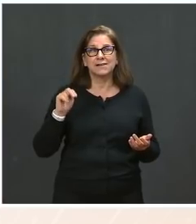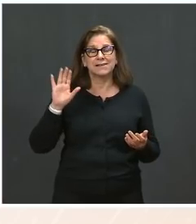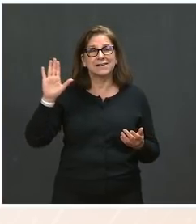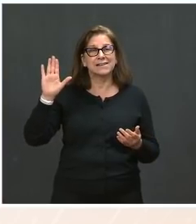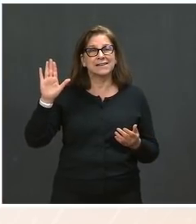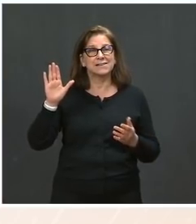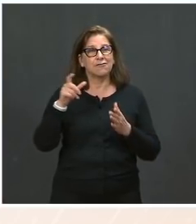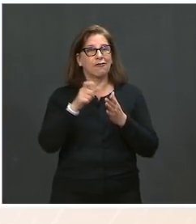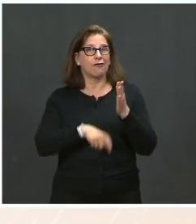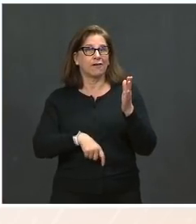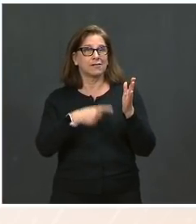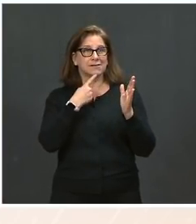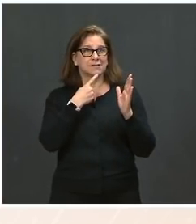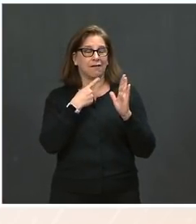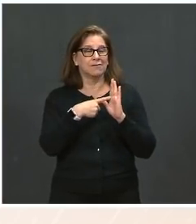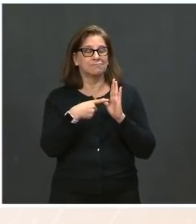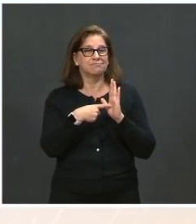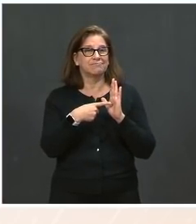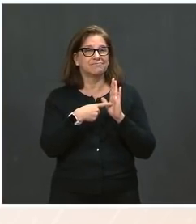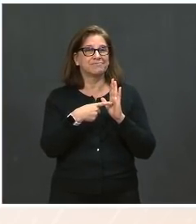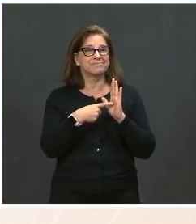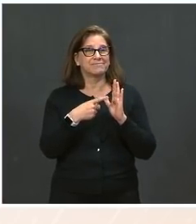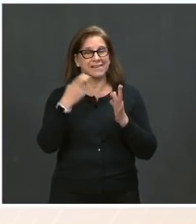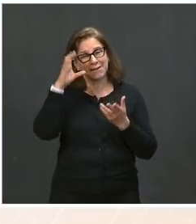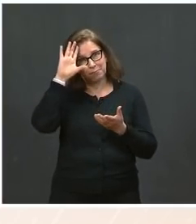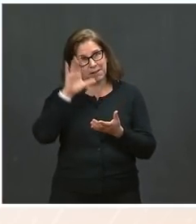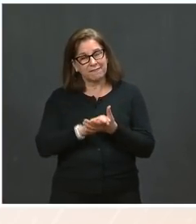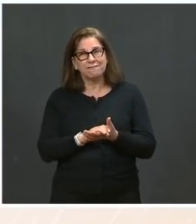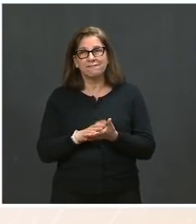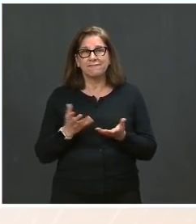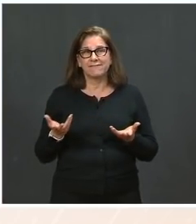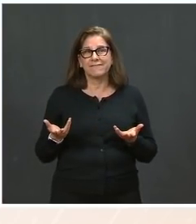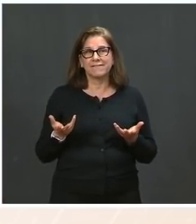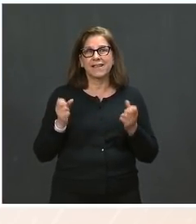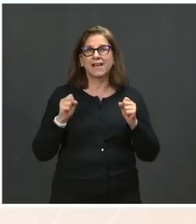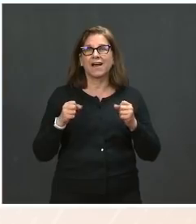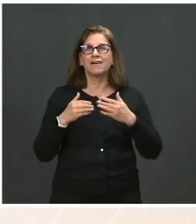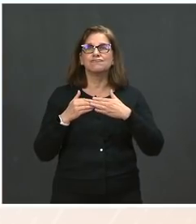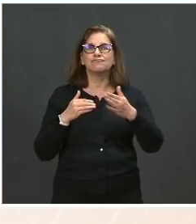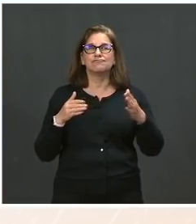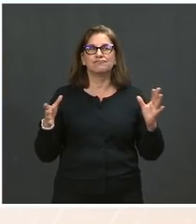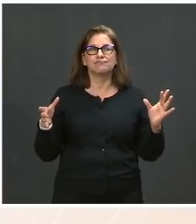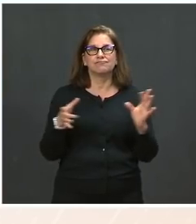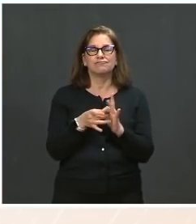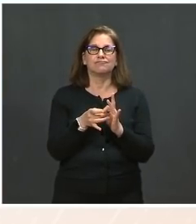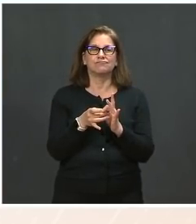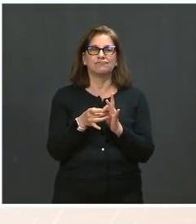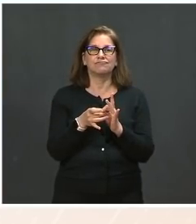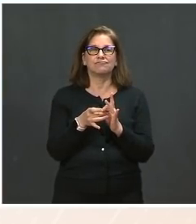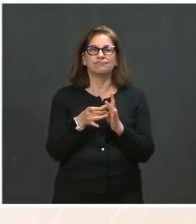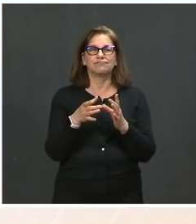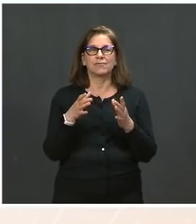that there's a path forward to get infra- -- this American Jobs Plan passed with bipartisan support.